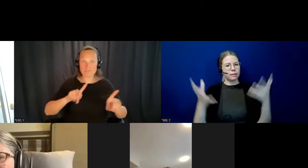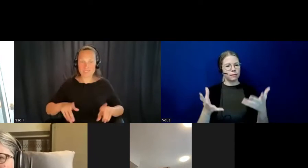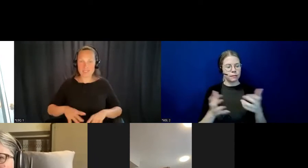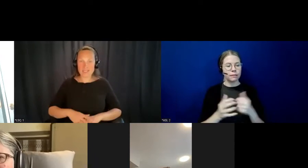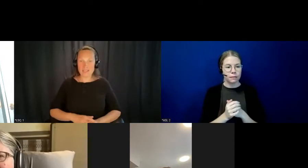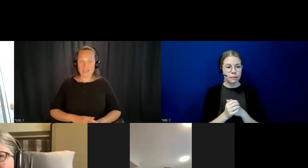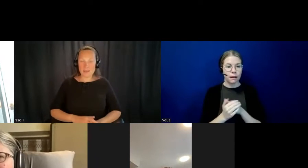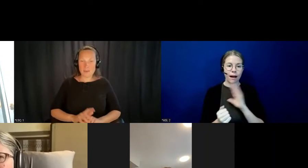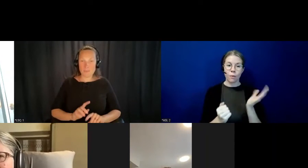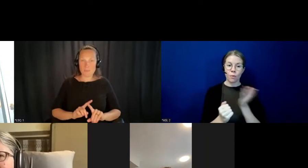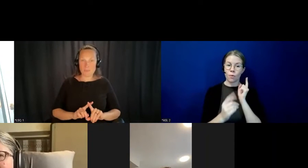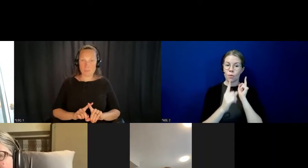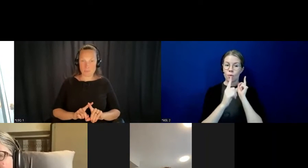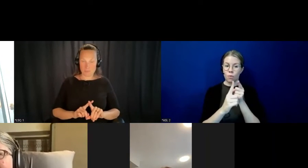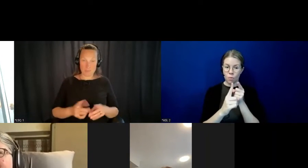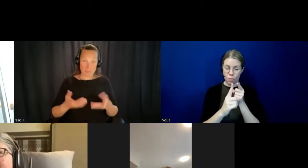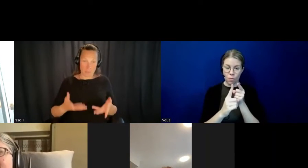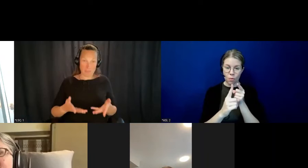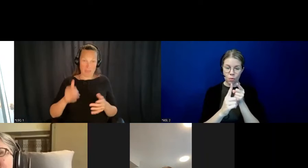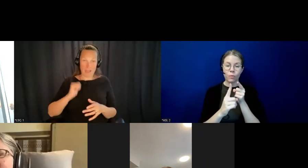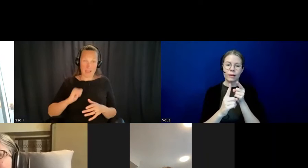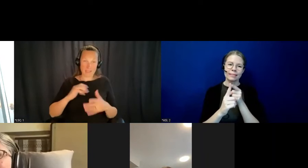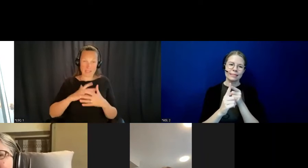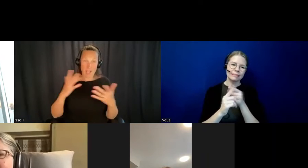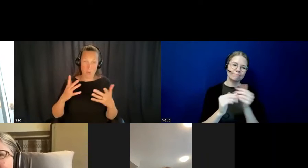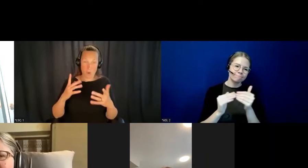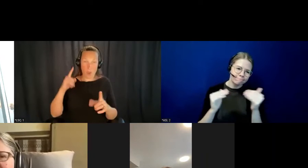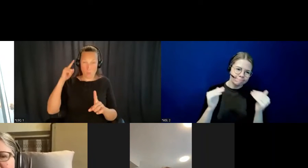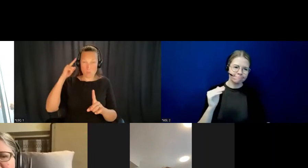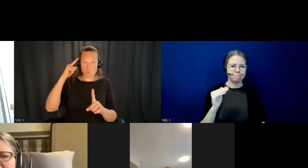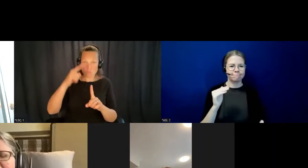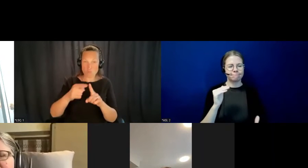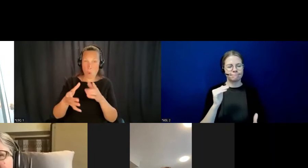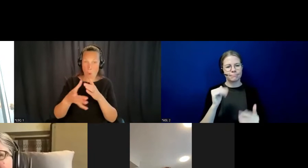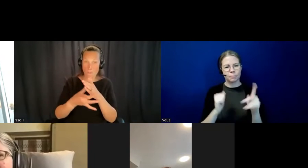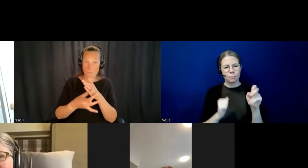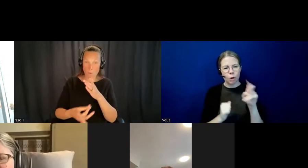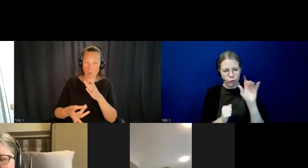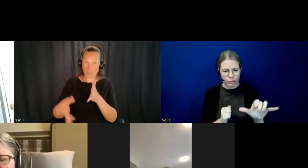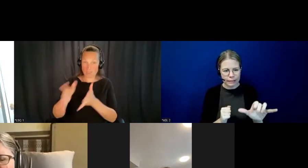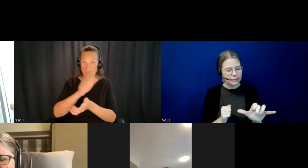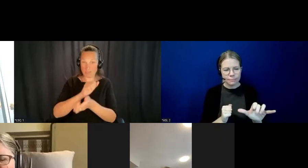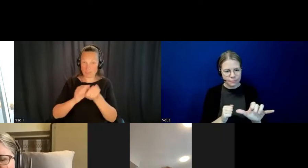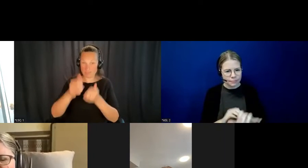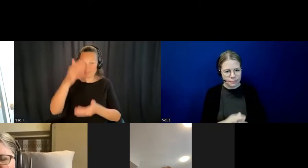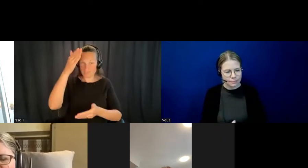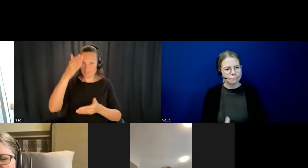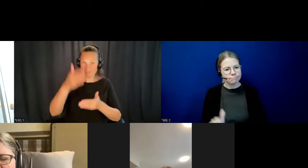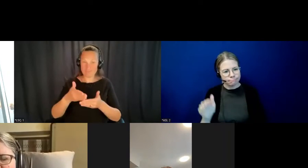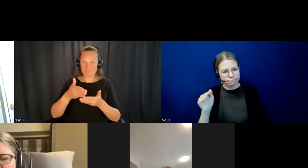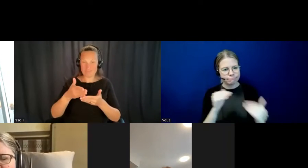HERE. WE'RE TRYING TO HELP PEOPLE SUPPORT THEMSELVES. SO THERE SHOULDN'T BE CLAWBACKS.